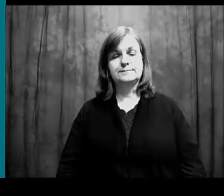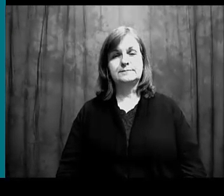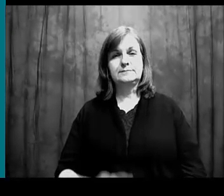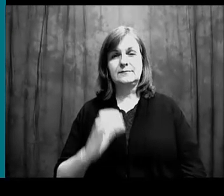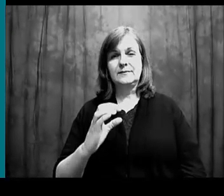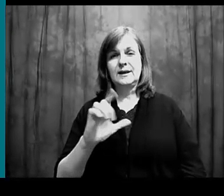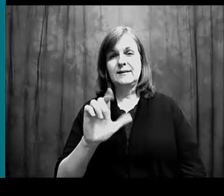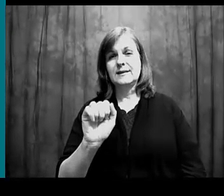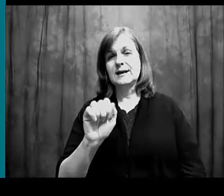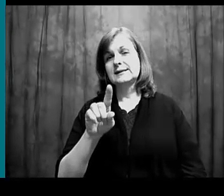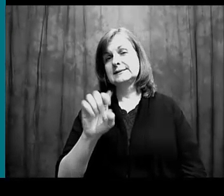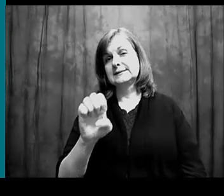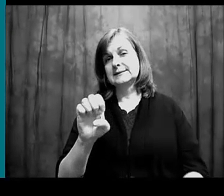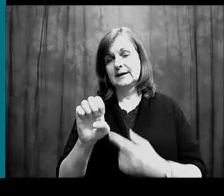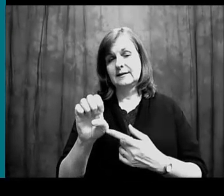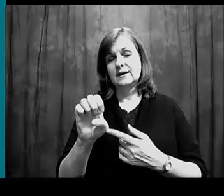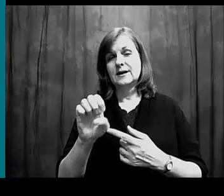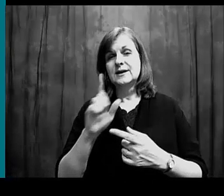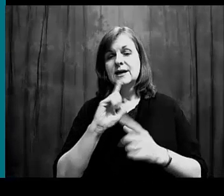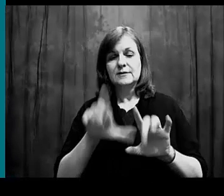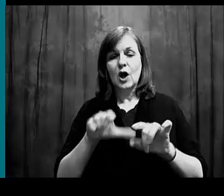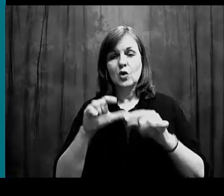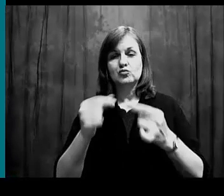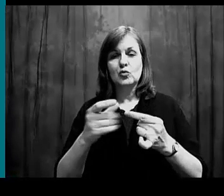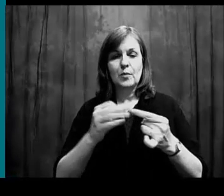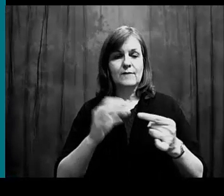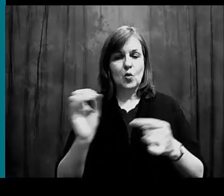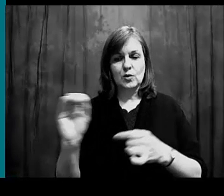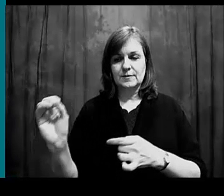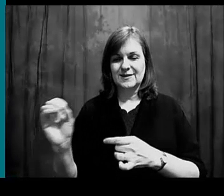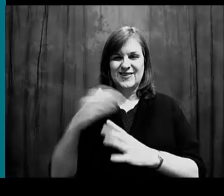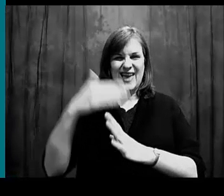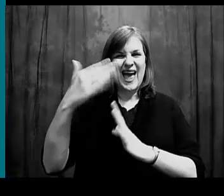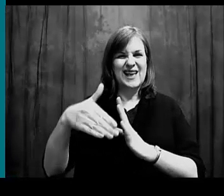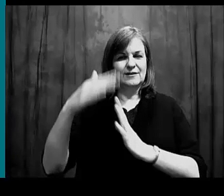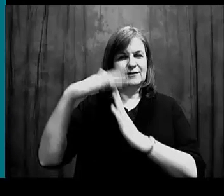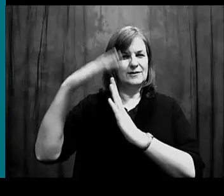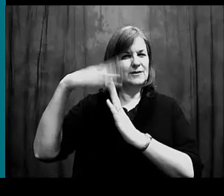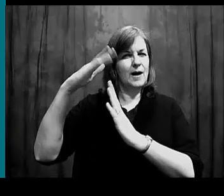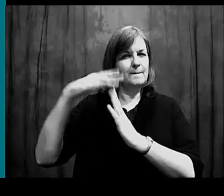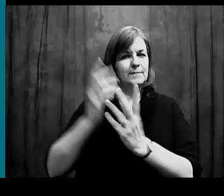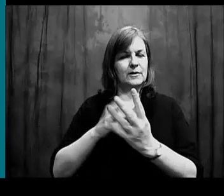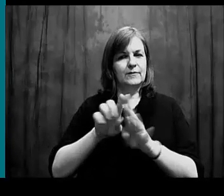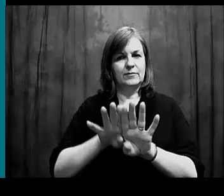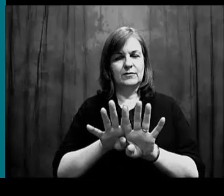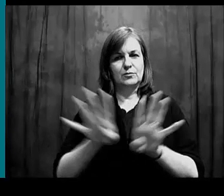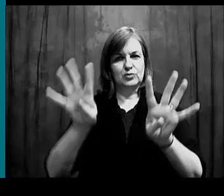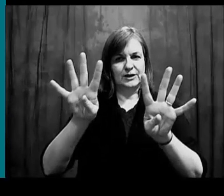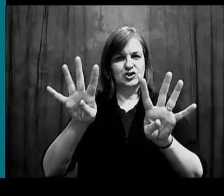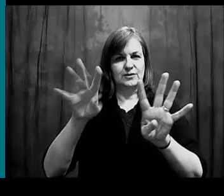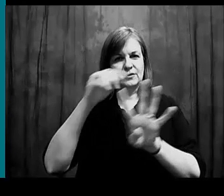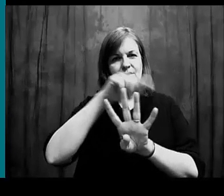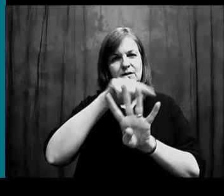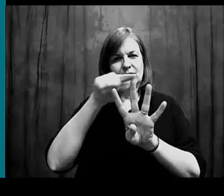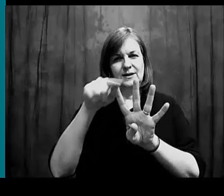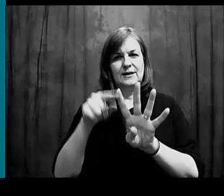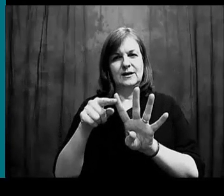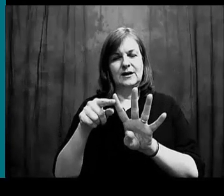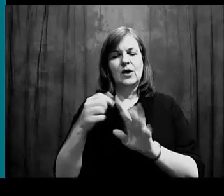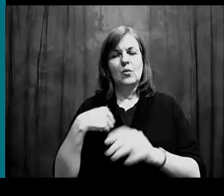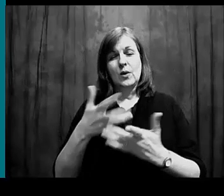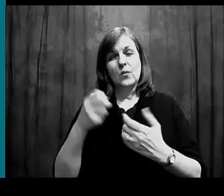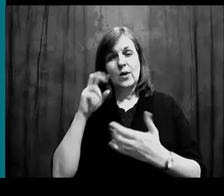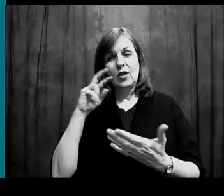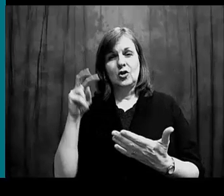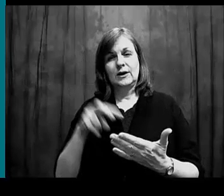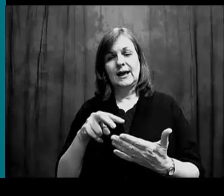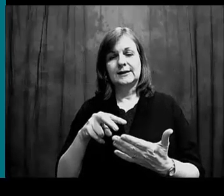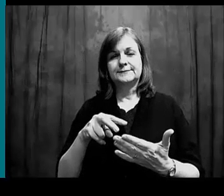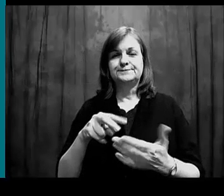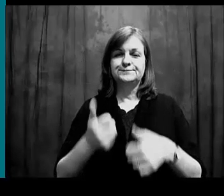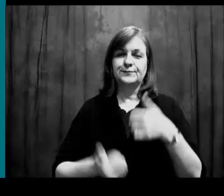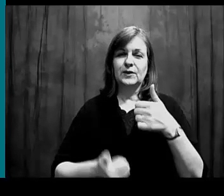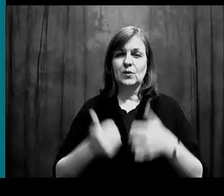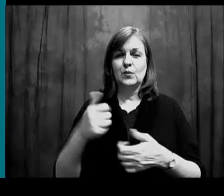so the clade is actually this group of organisms or the ends of the branches -- and what we want to look at is